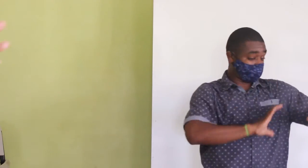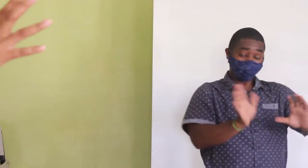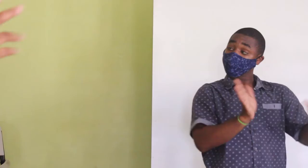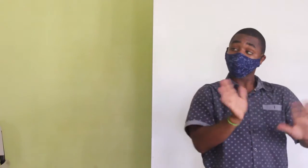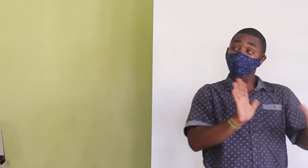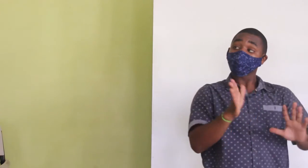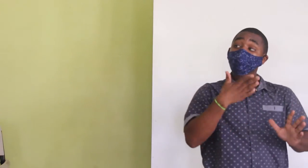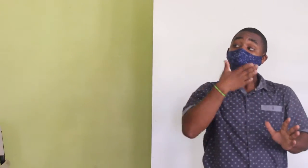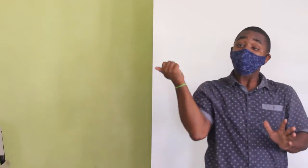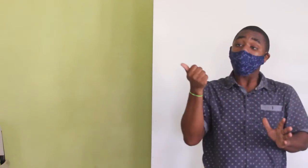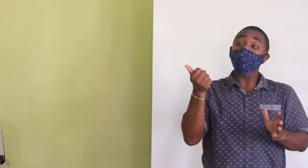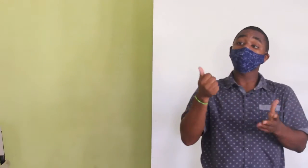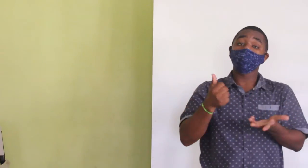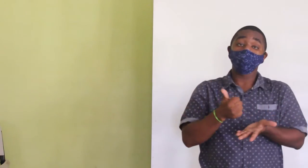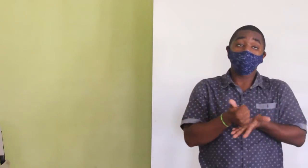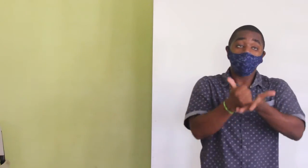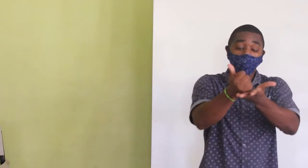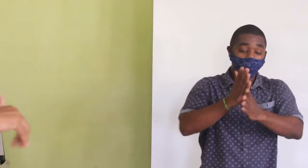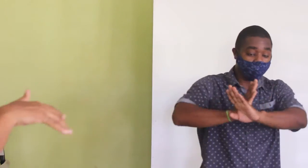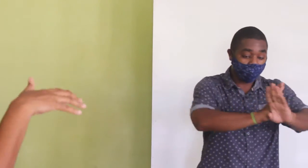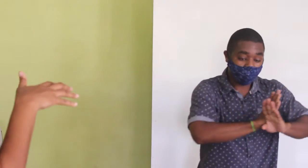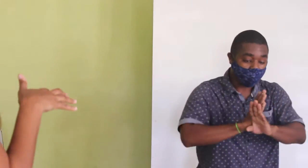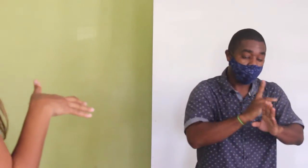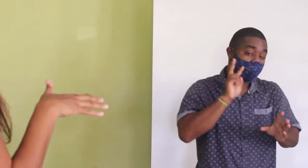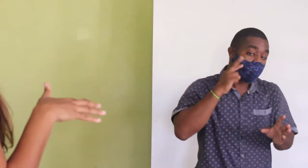i want to know what is the safest thing i can put around them instead of